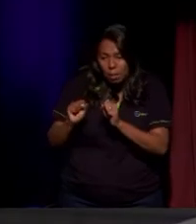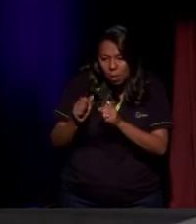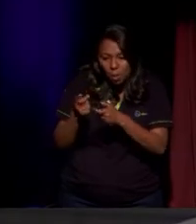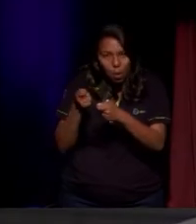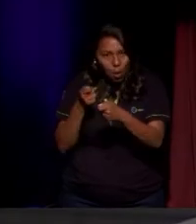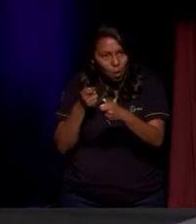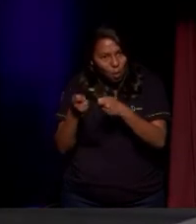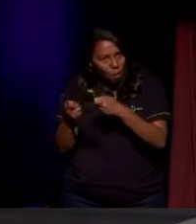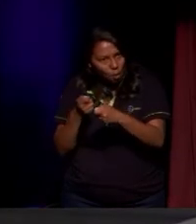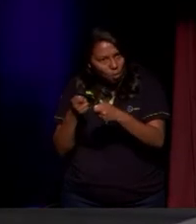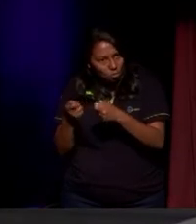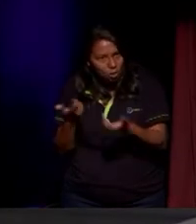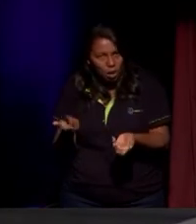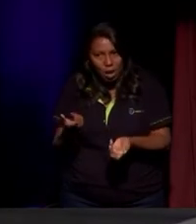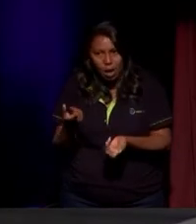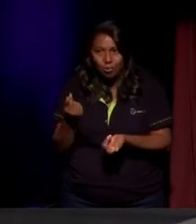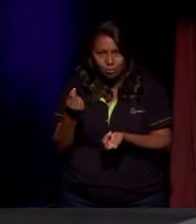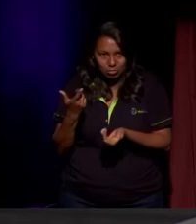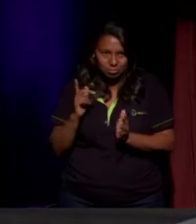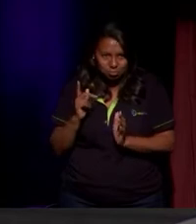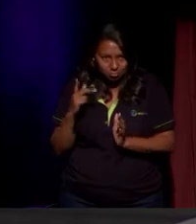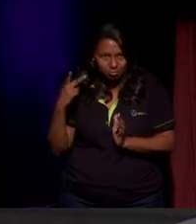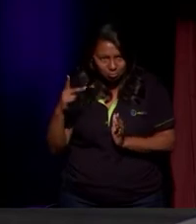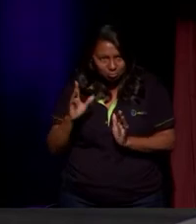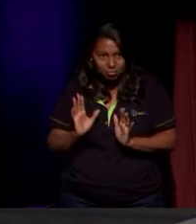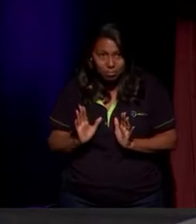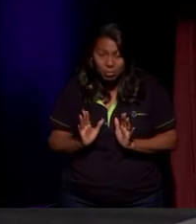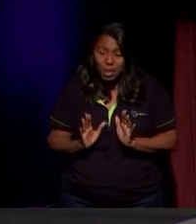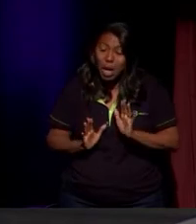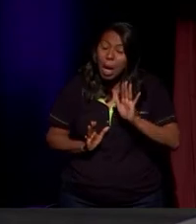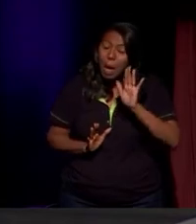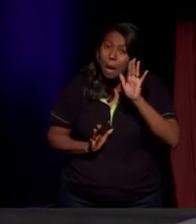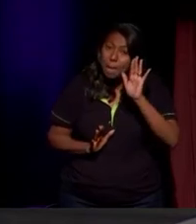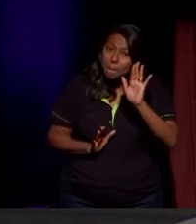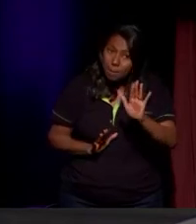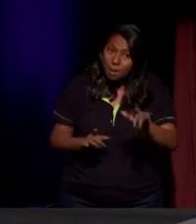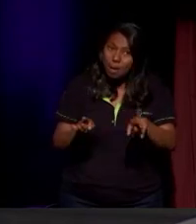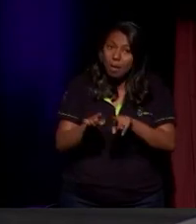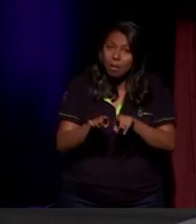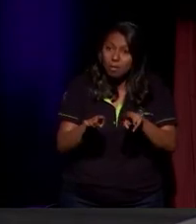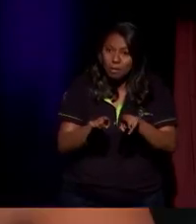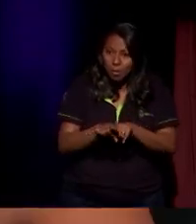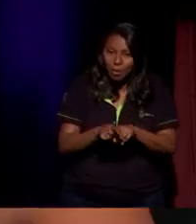the proceeds from the sale of those products. But there are also situations in which man controls,